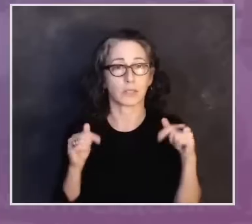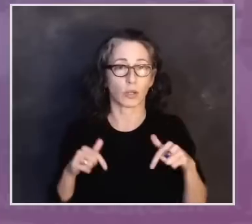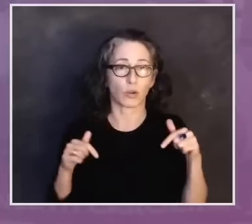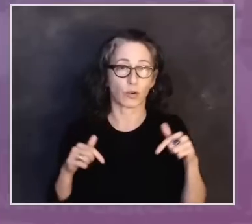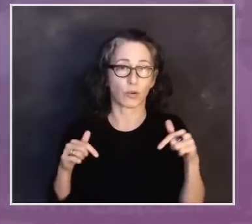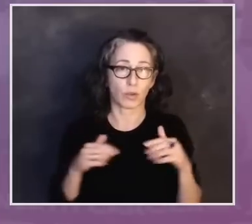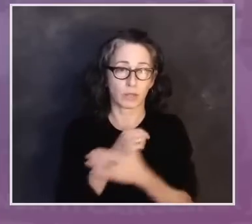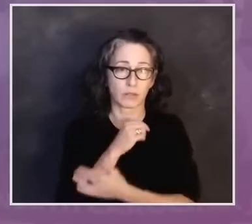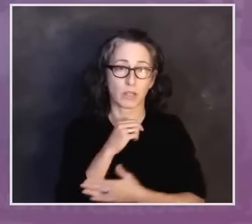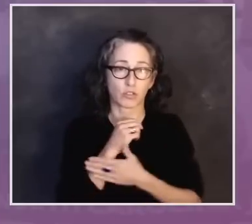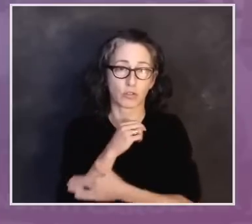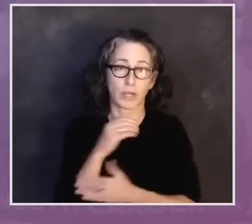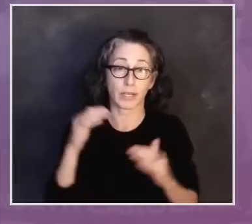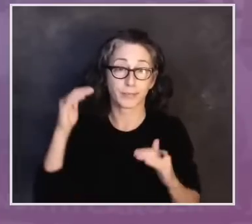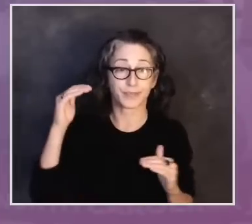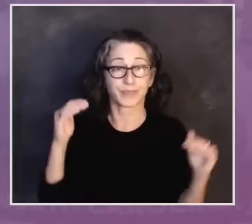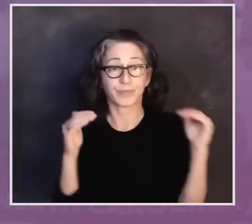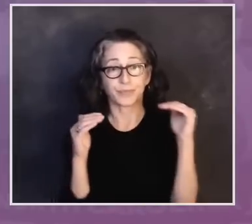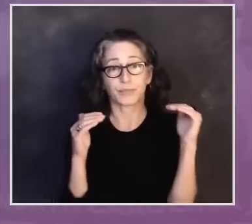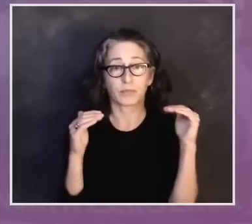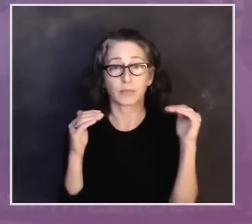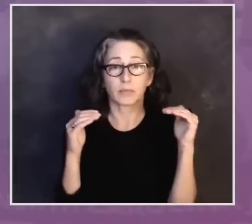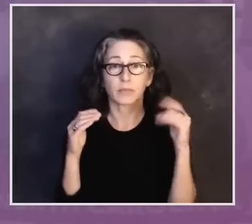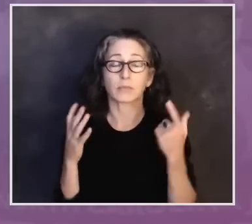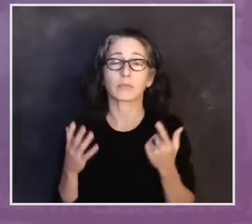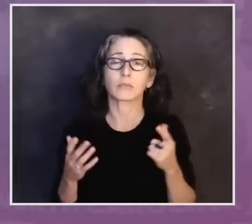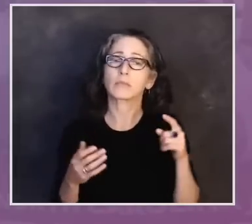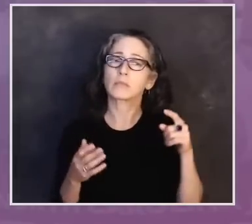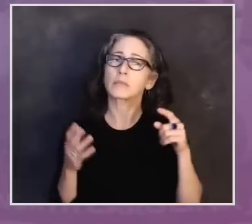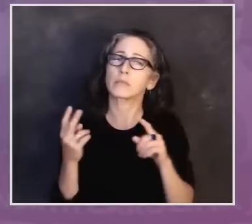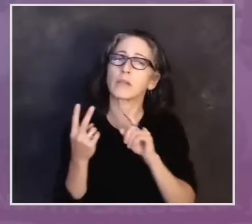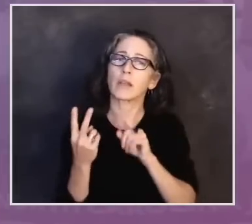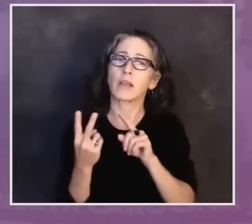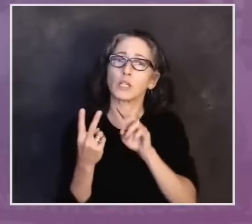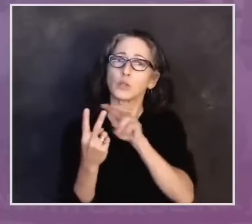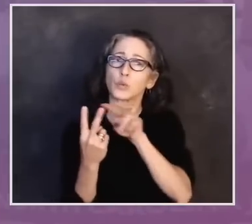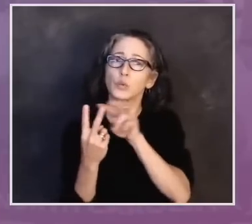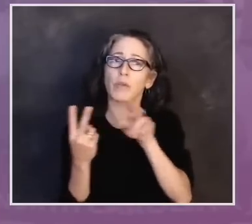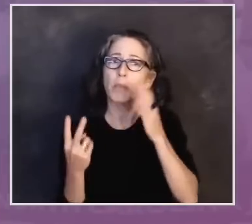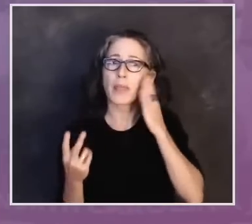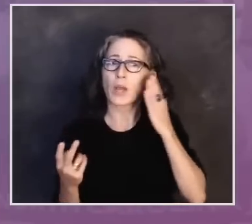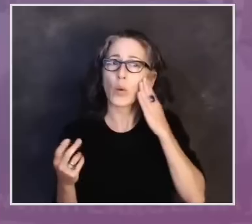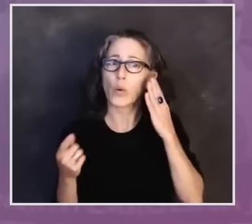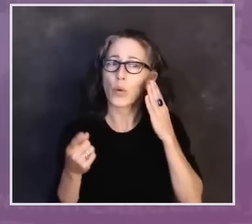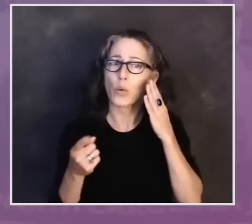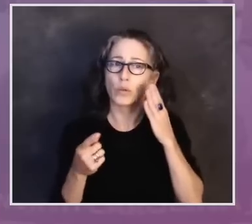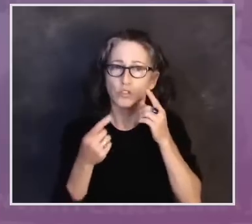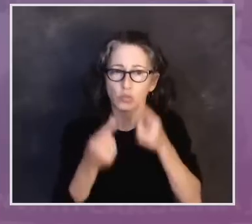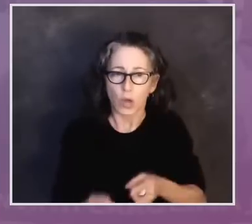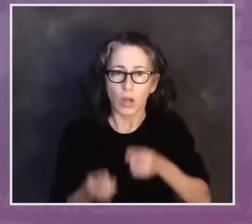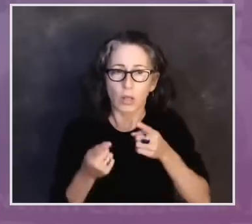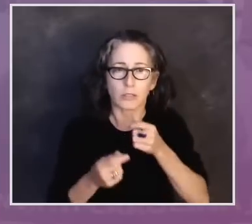SOME LEADERSHIP TO ACHIEVE RACIAL JUSTICE IN THIS COUNTRY.